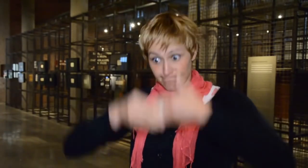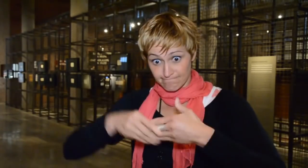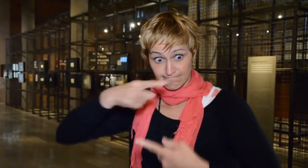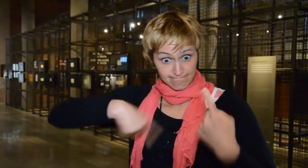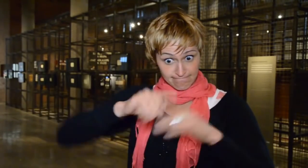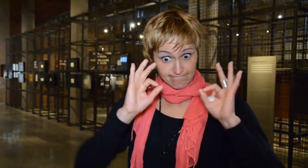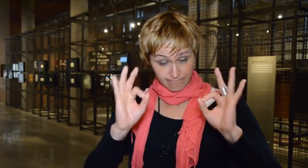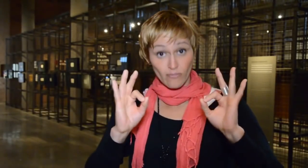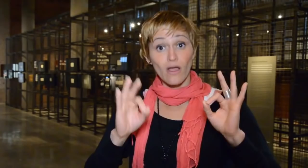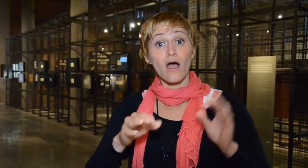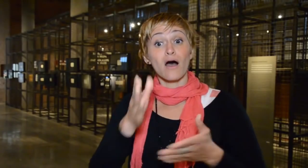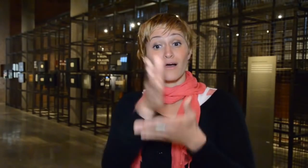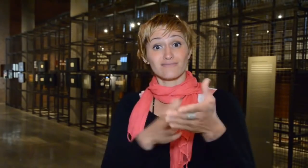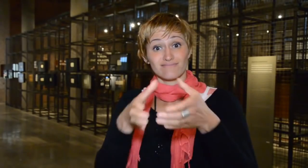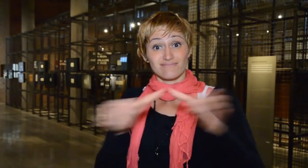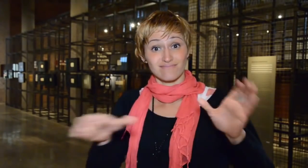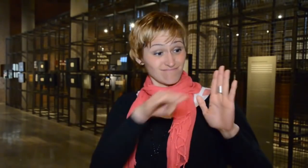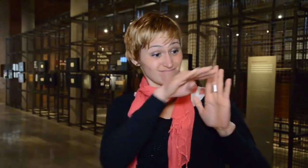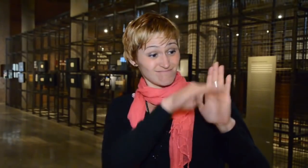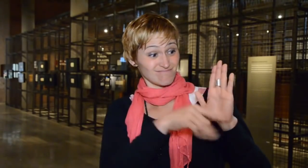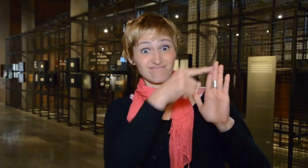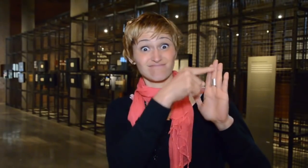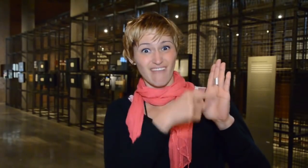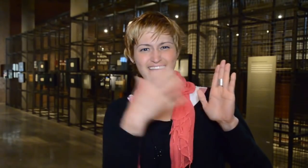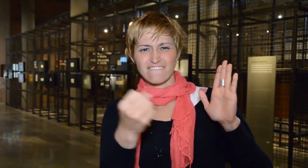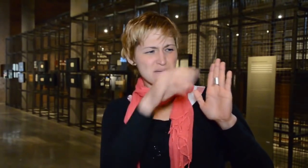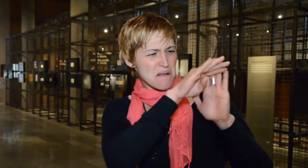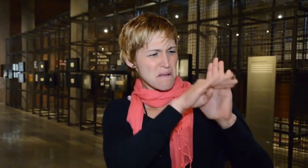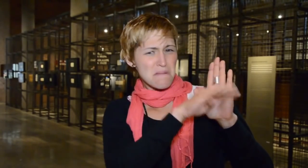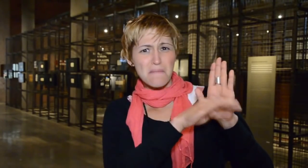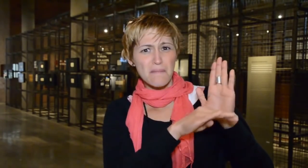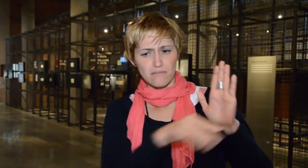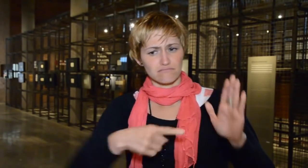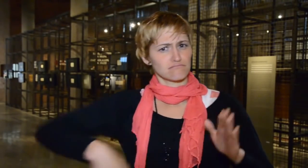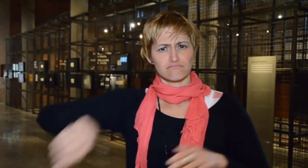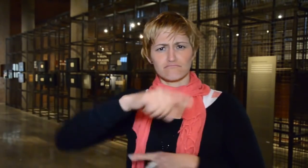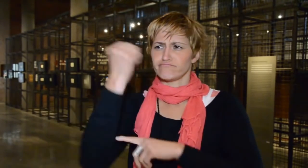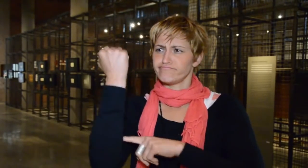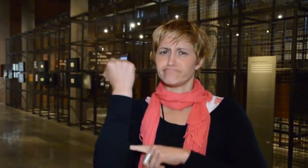with a mutual agreement to protest against the